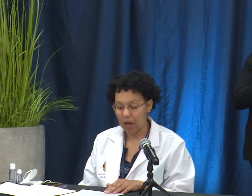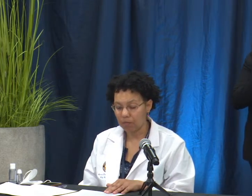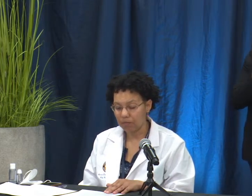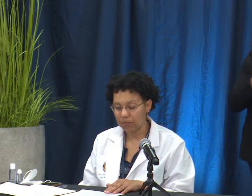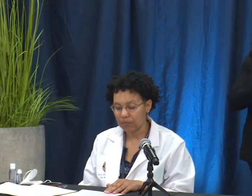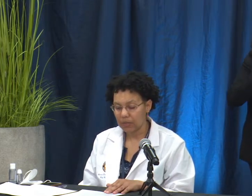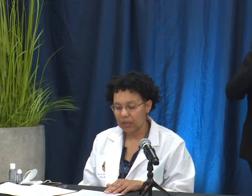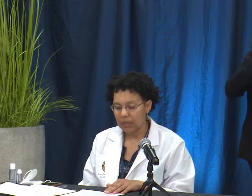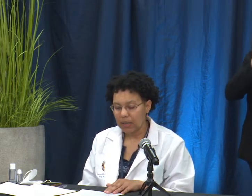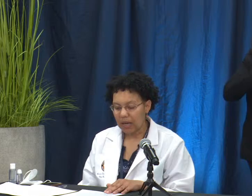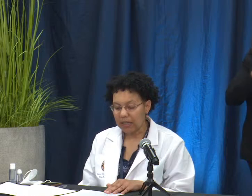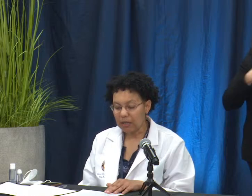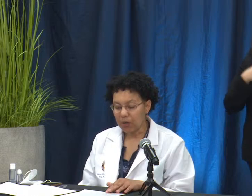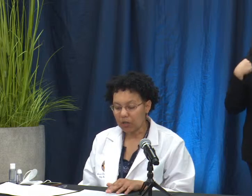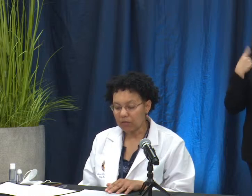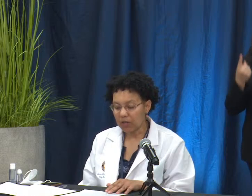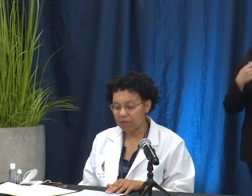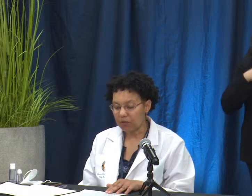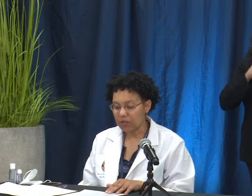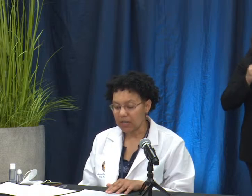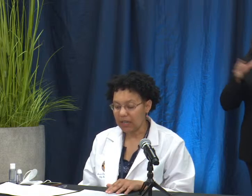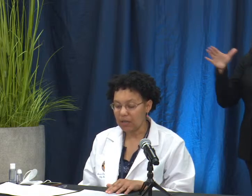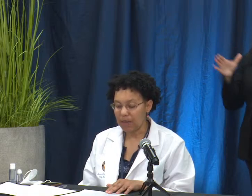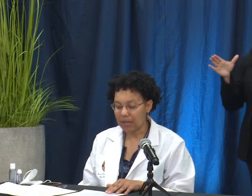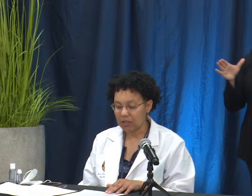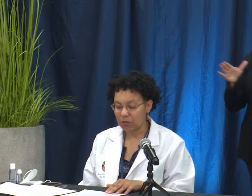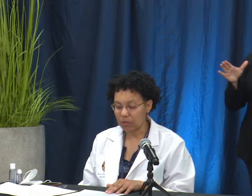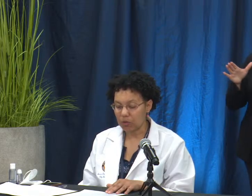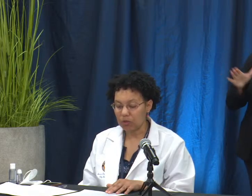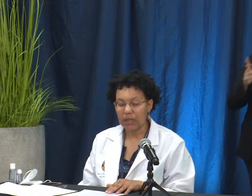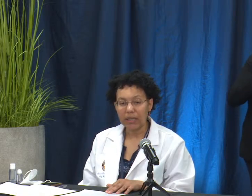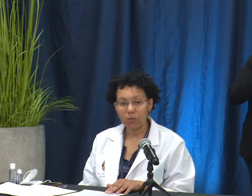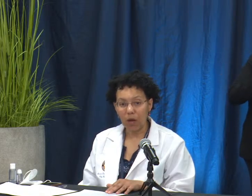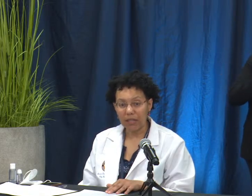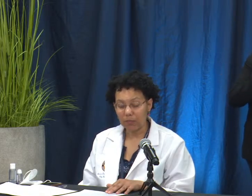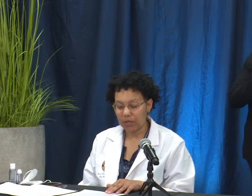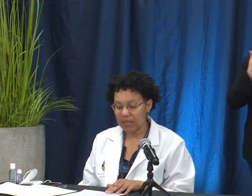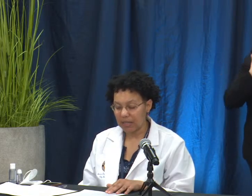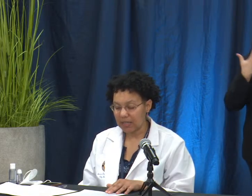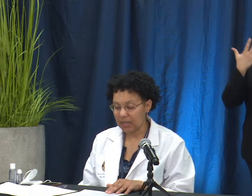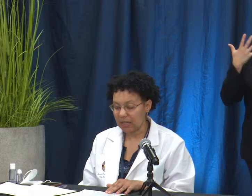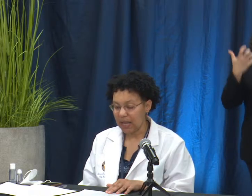A key part of our efforts in getting back to normal is widespread testing